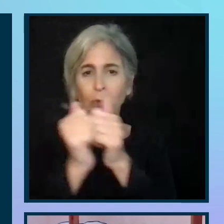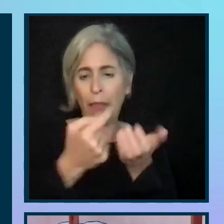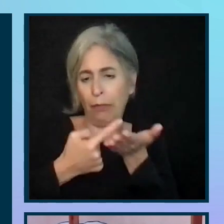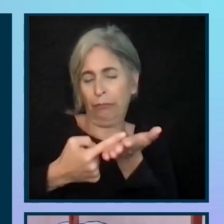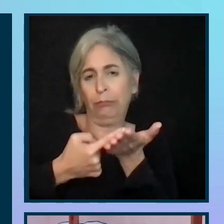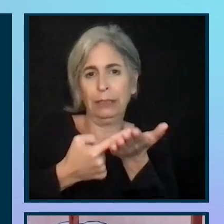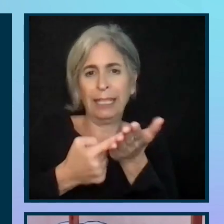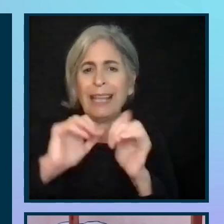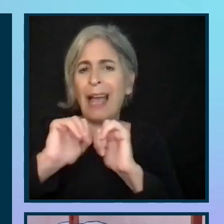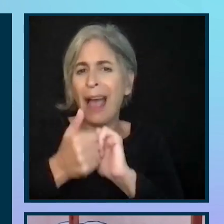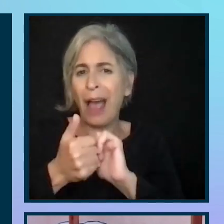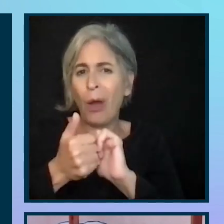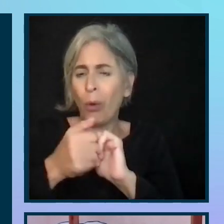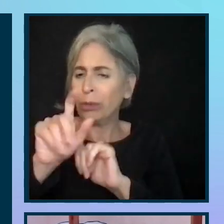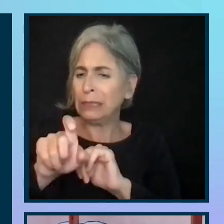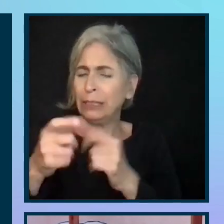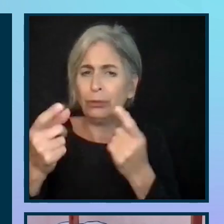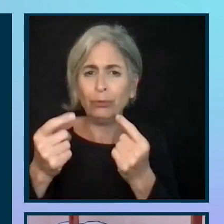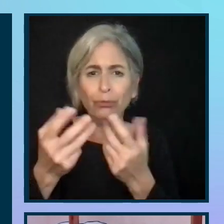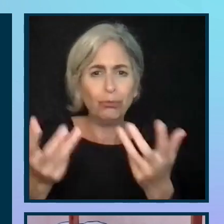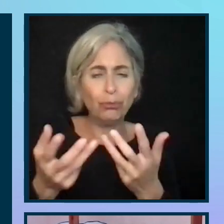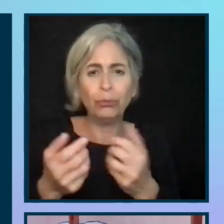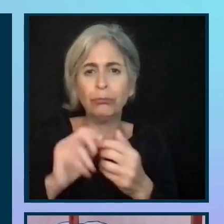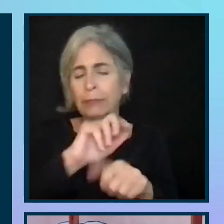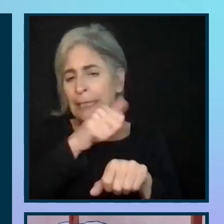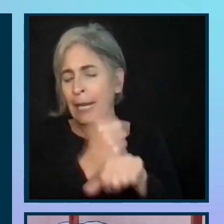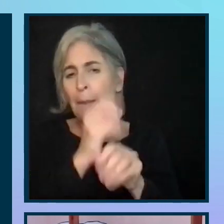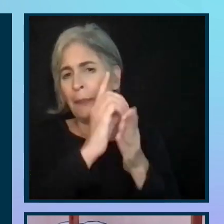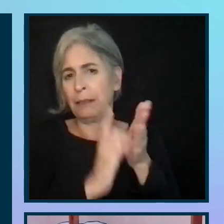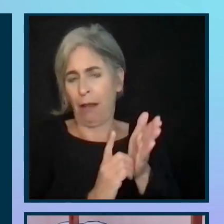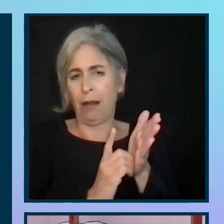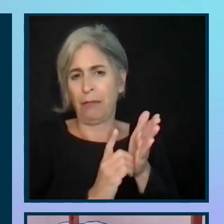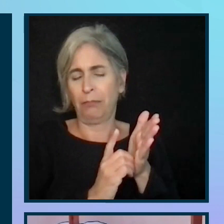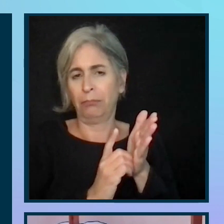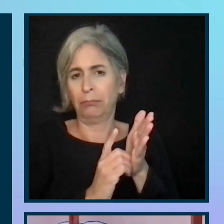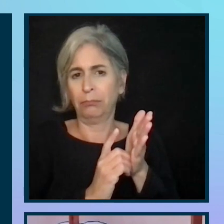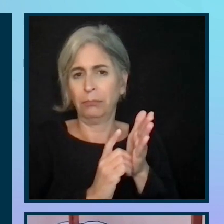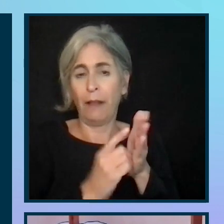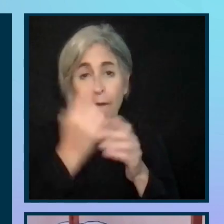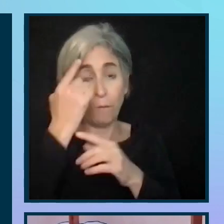how we need to implement the design in an accessible way